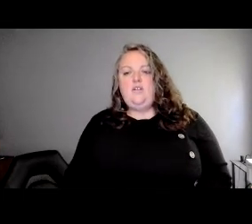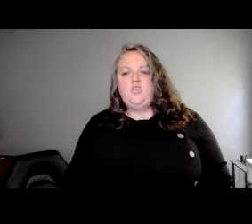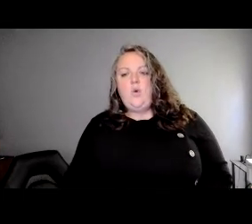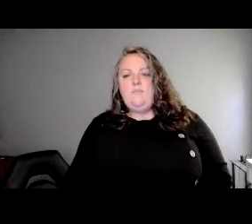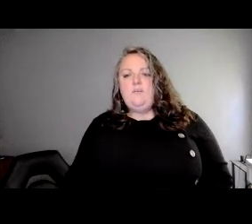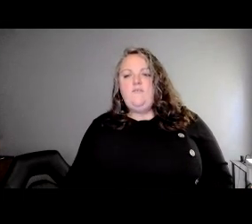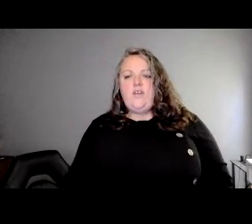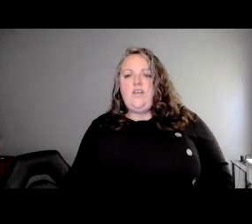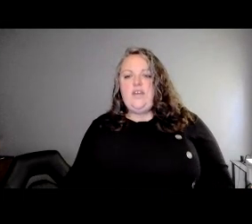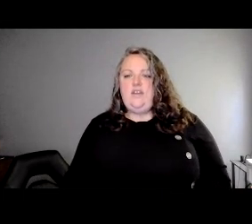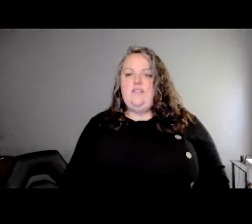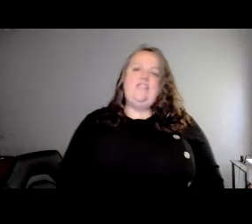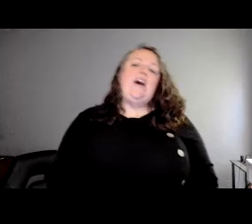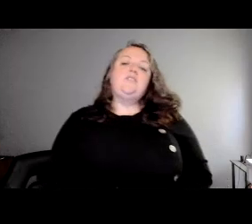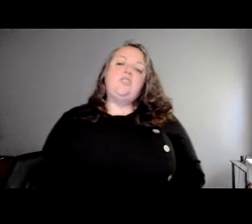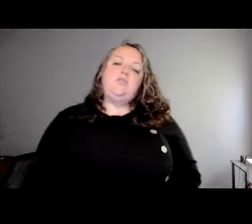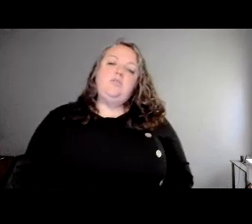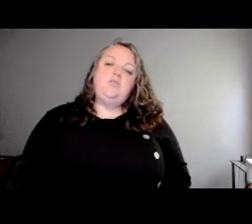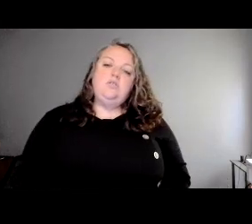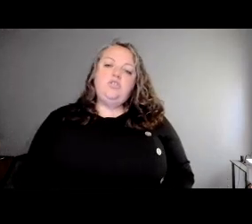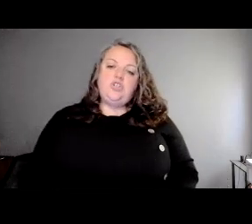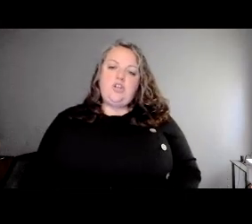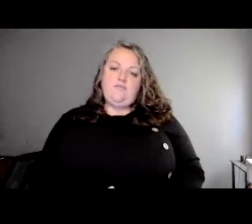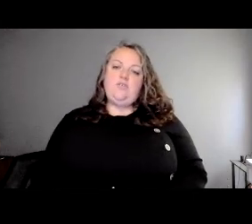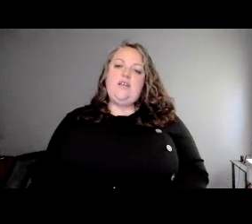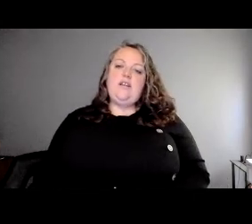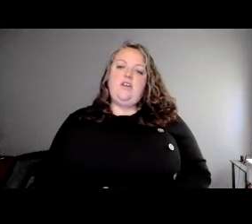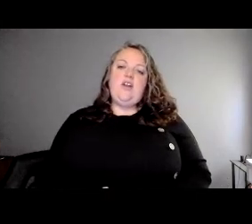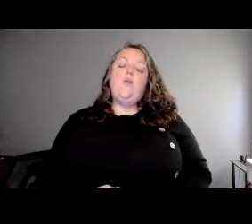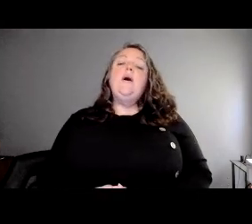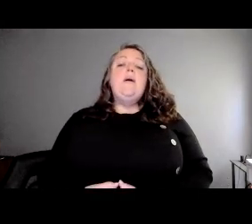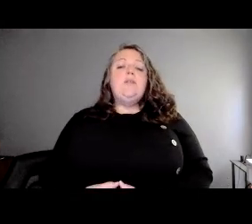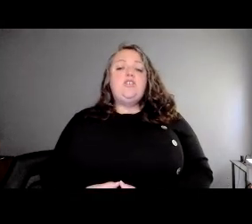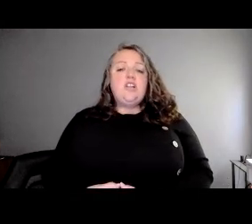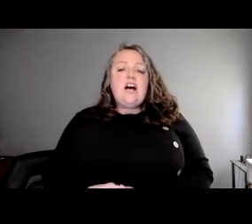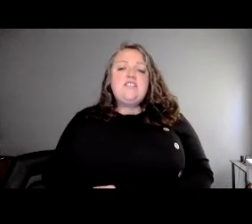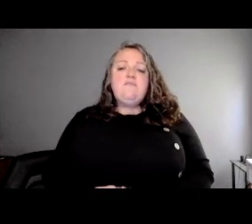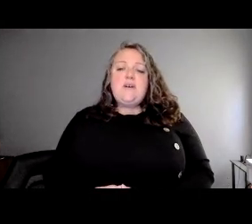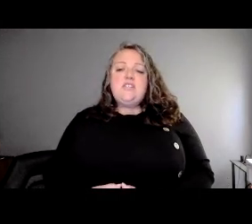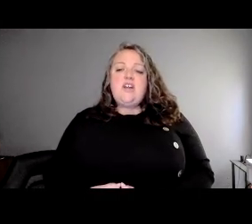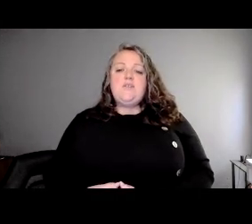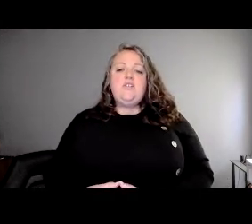and there's one pavilion that's shoveled and cleared out, but there's lots of bus stops